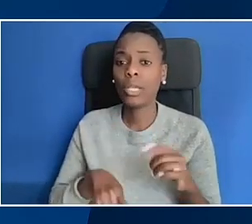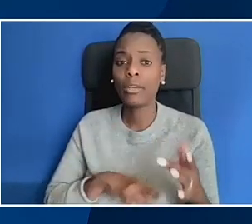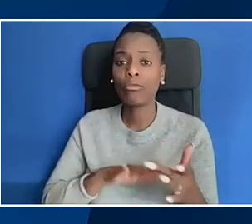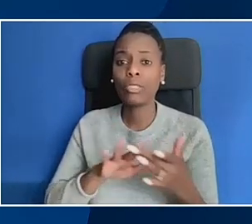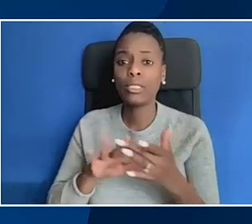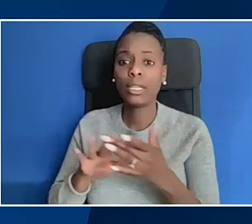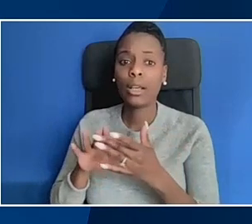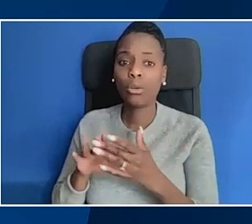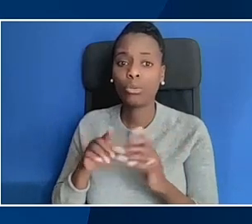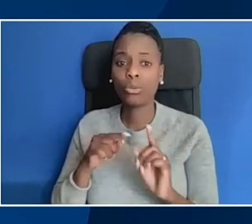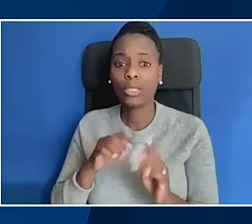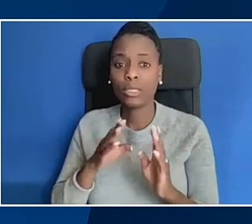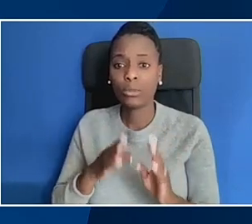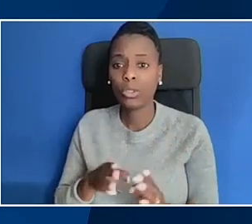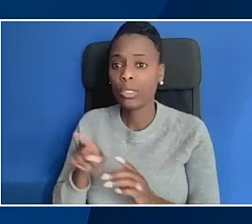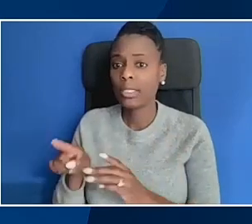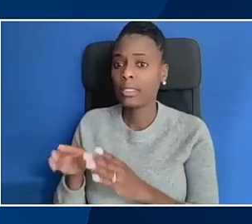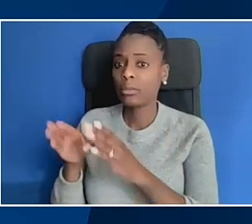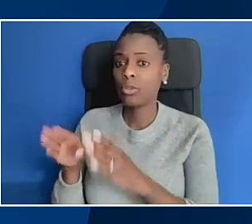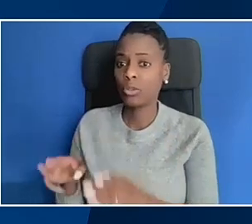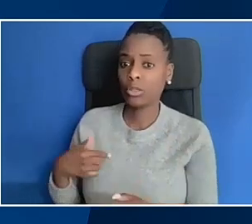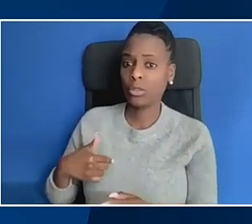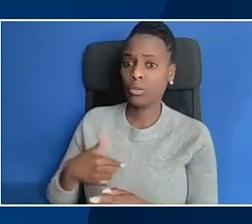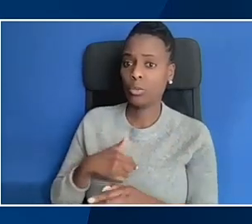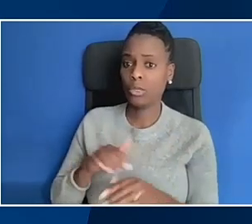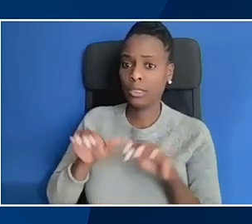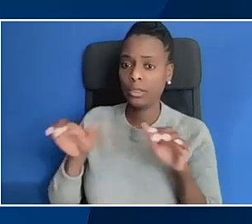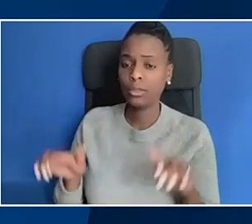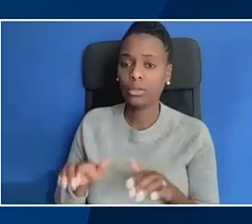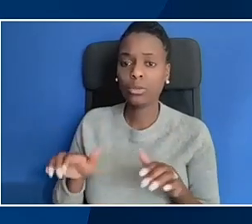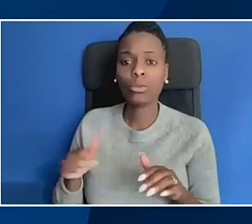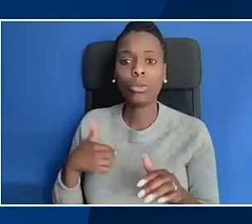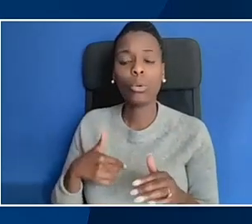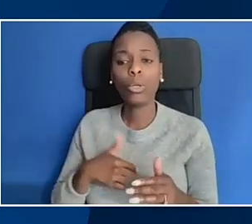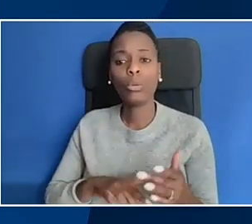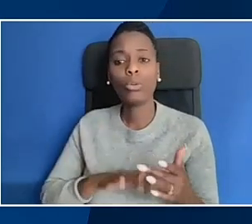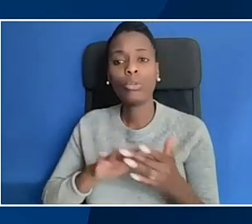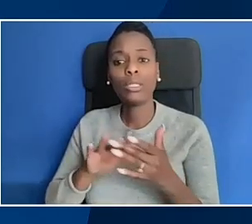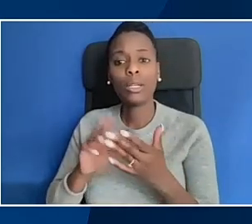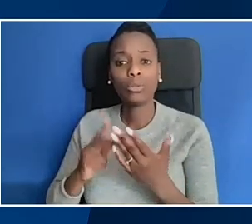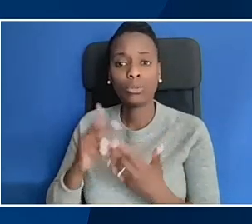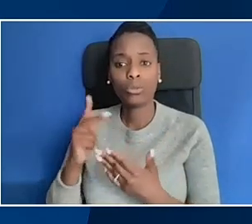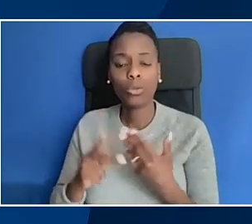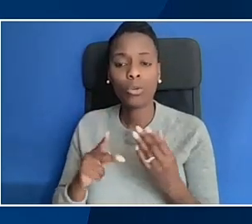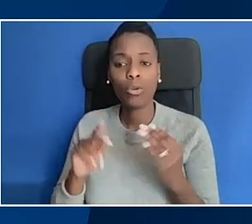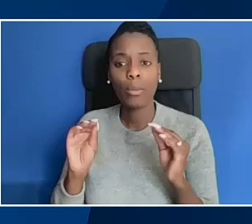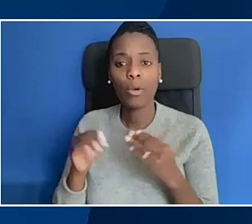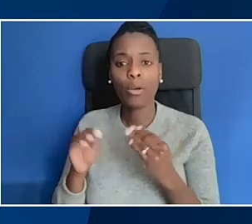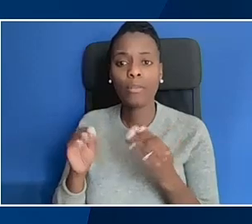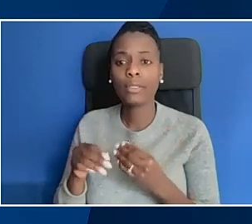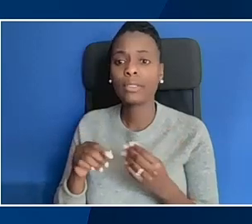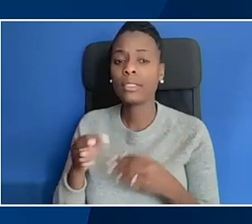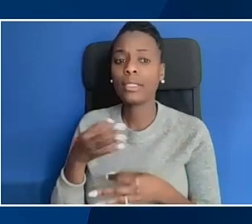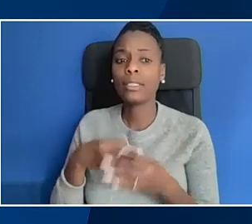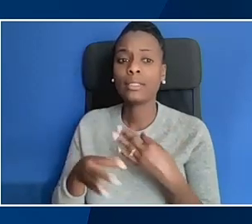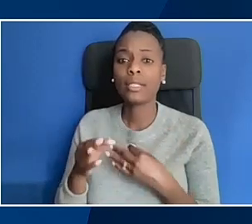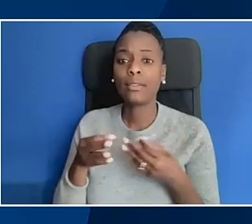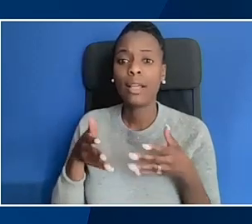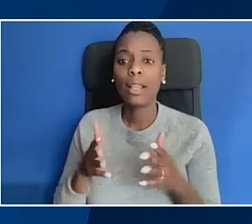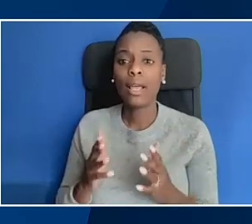We are the one. We have those who want to reach out to our program officers instead of allowing the person that's the PI to